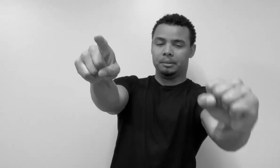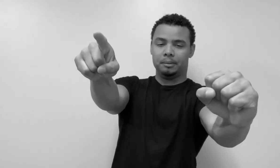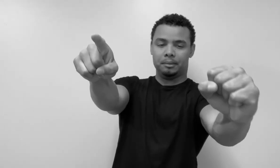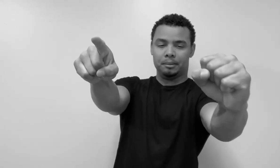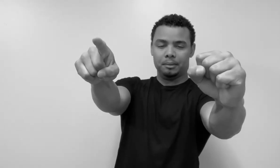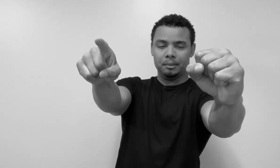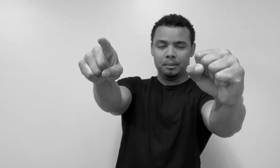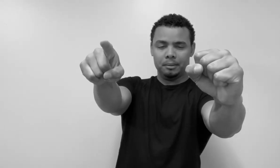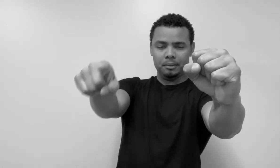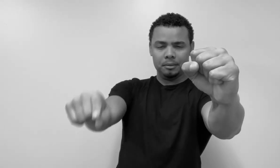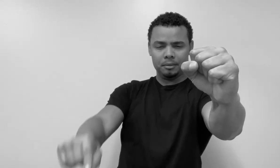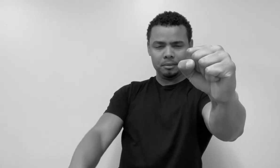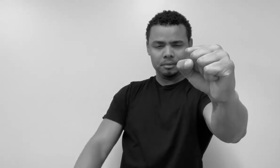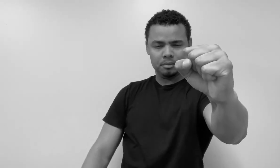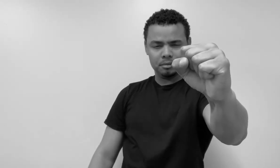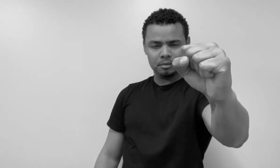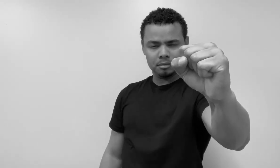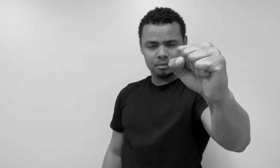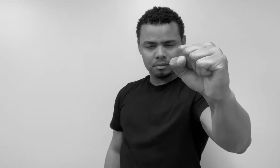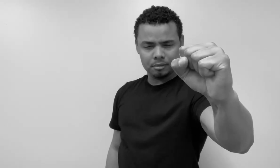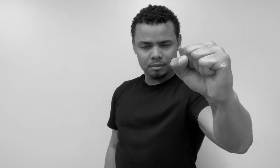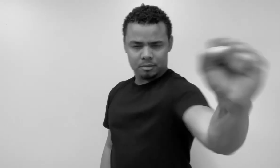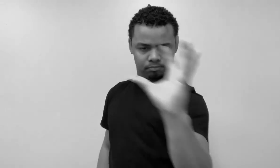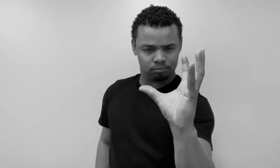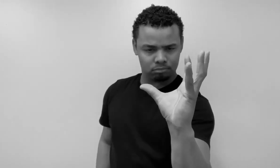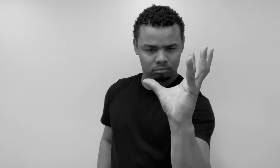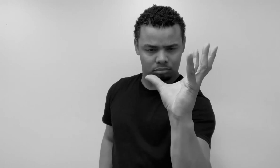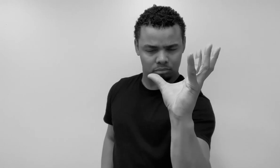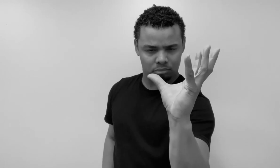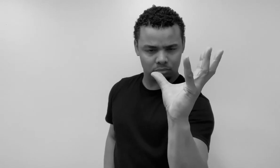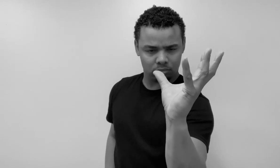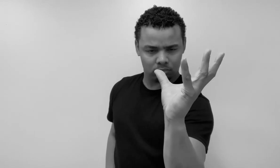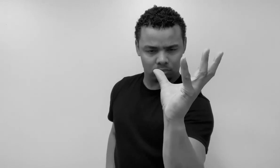Earth. the rotating orb.